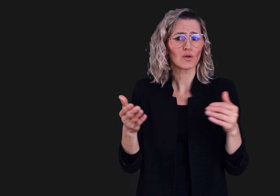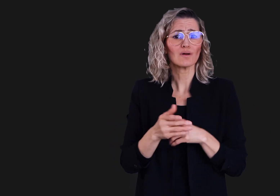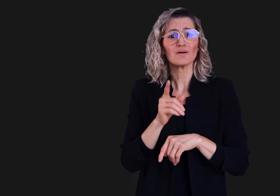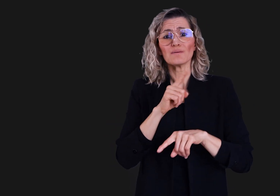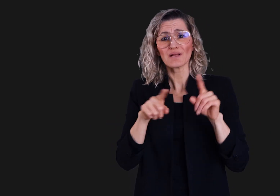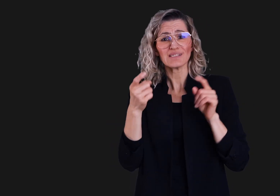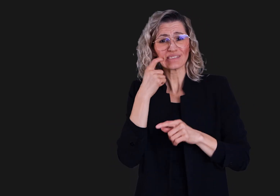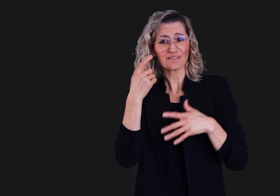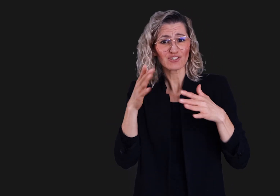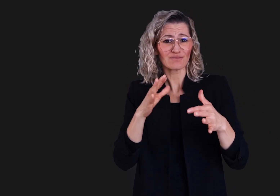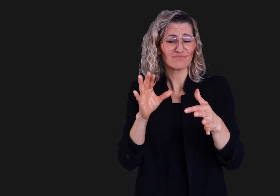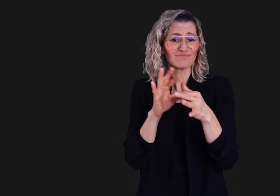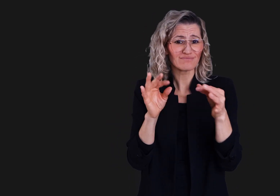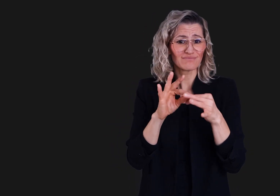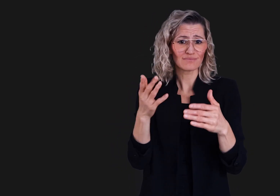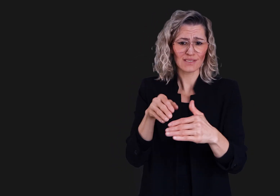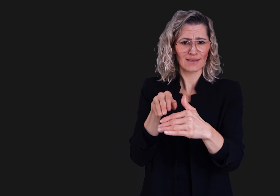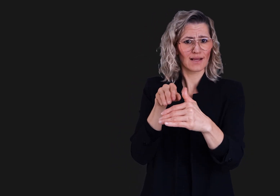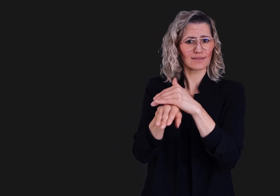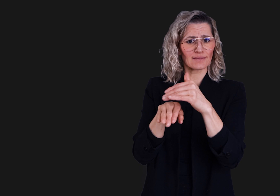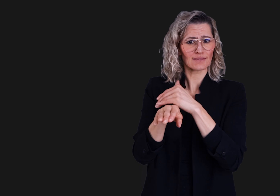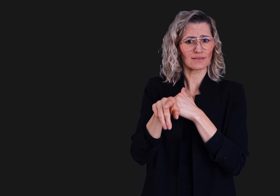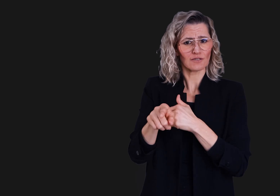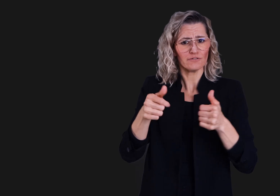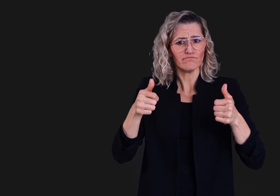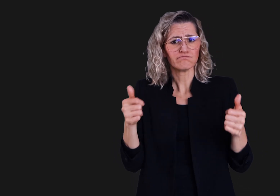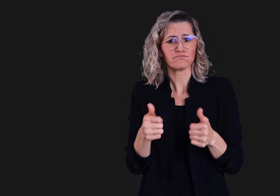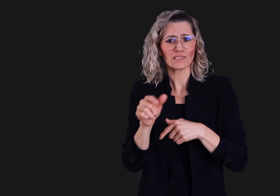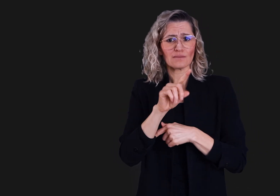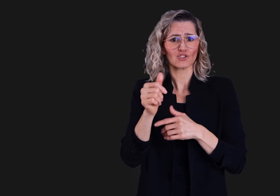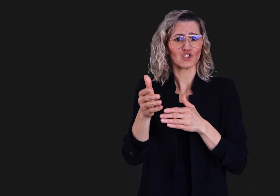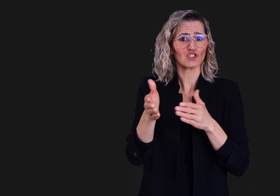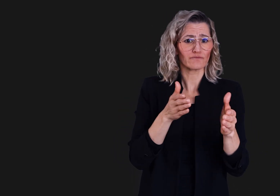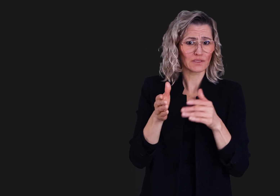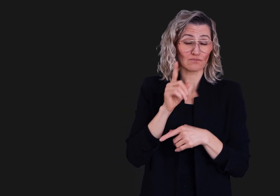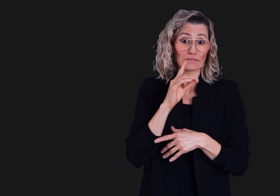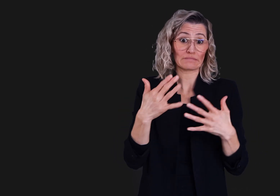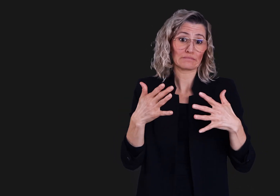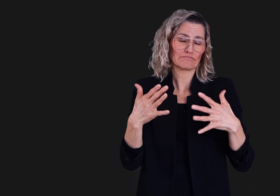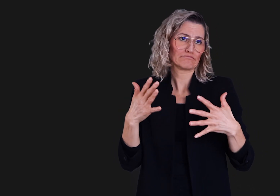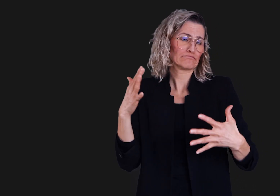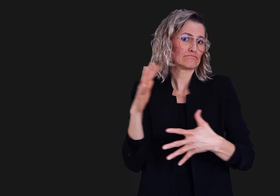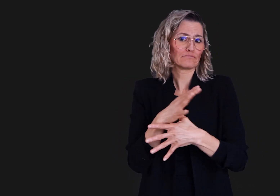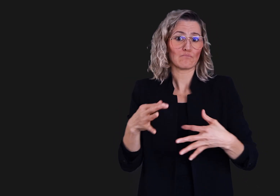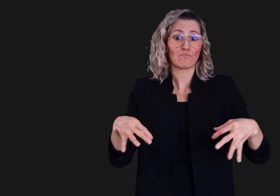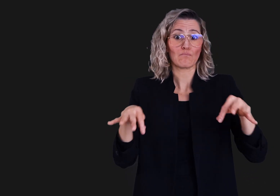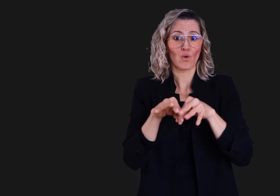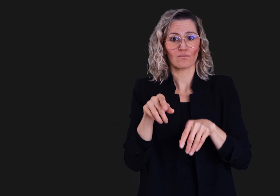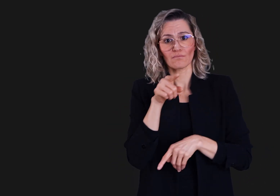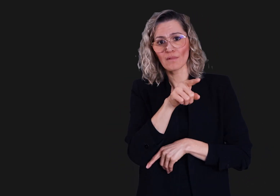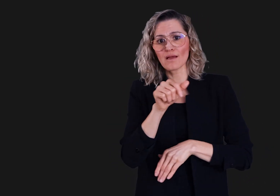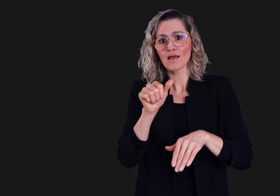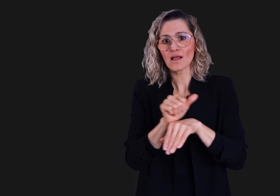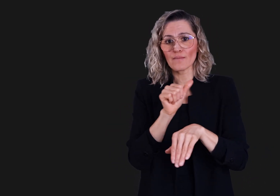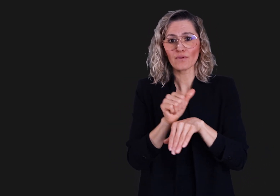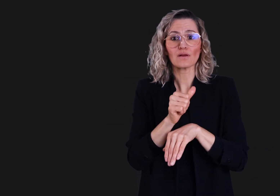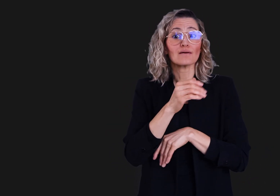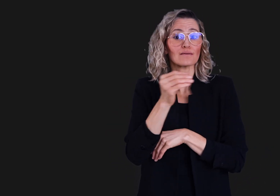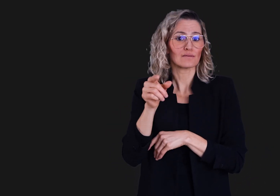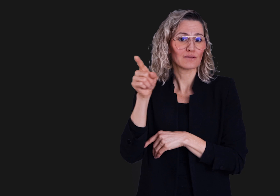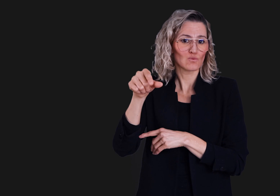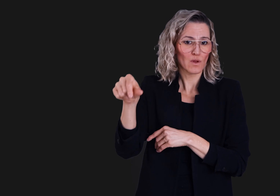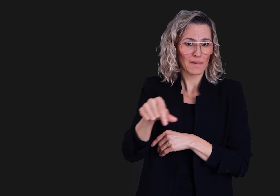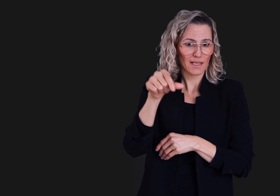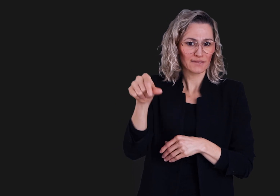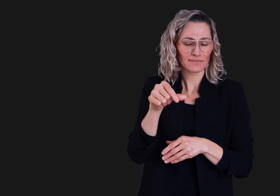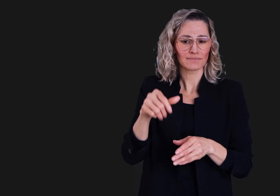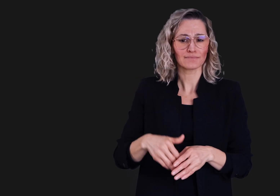But as noted above, access to adequate disability services was especially important in Alberta and Quebec.